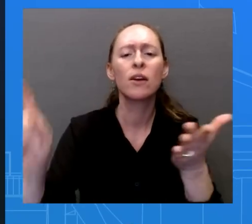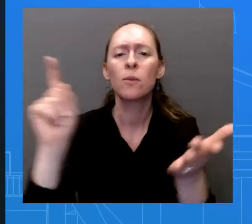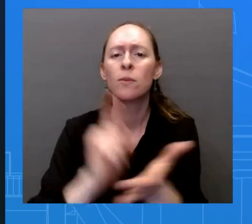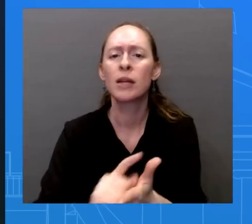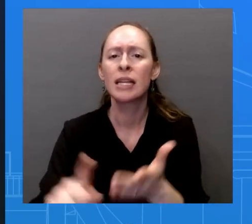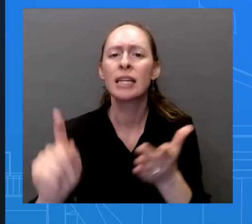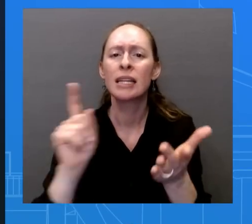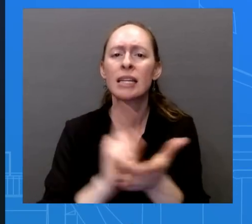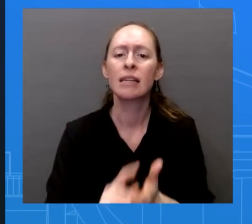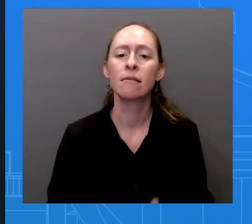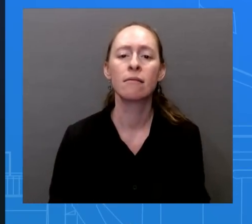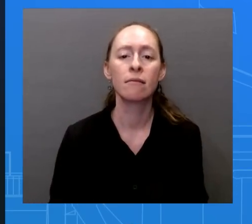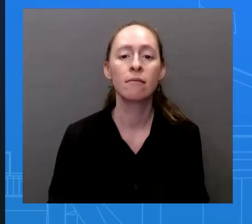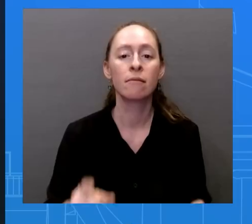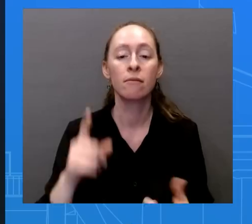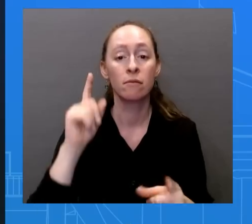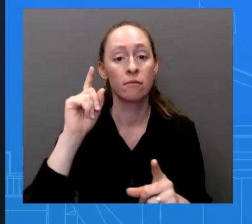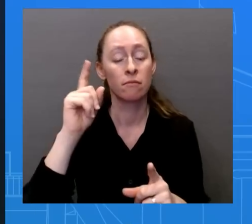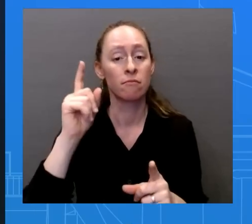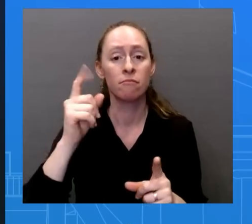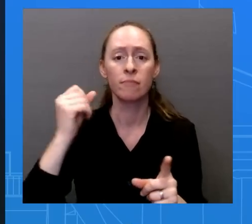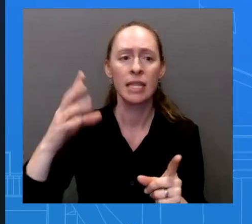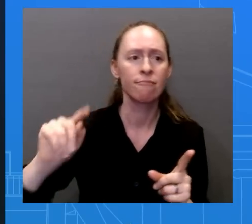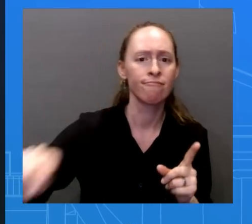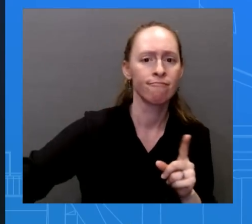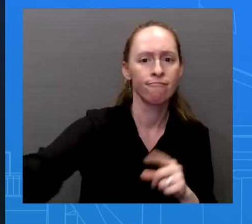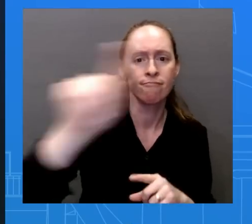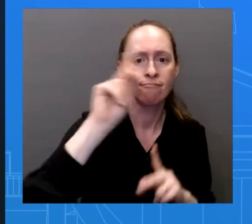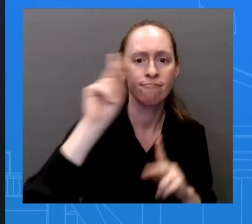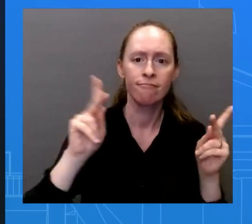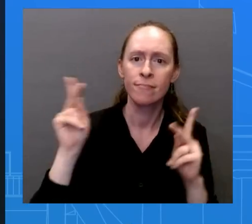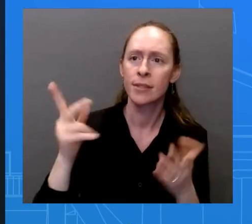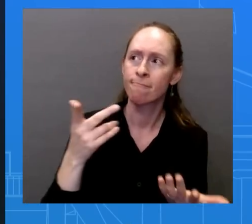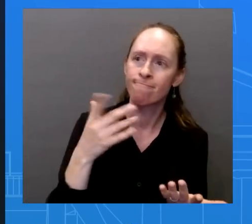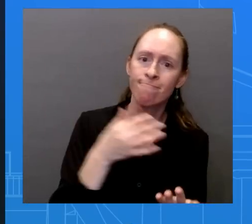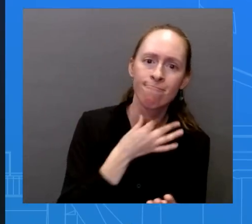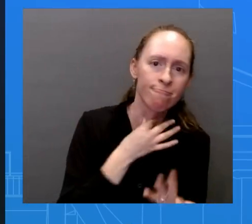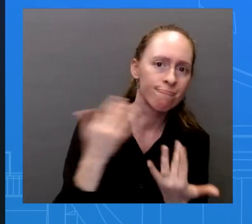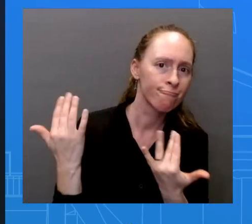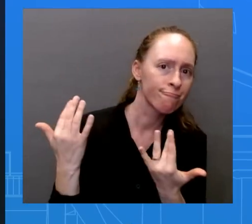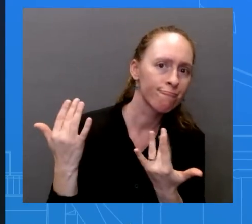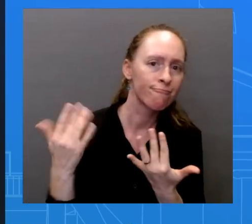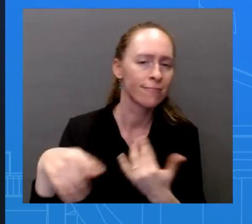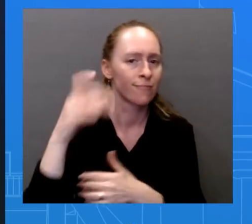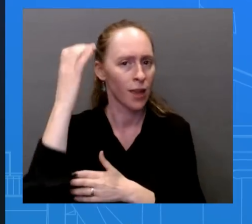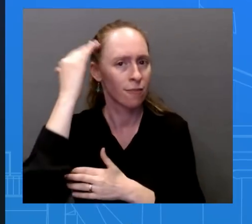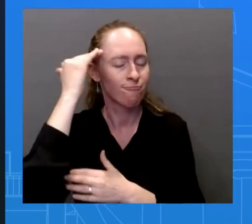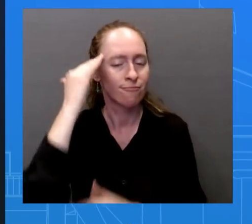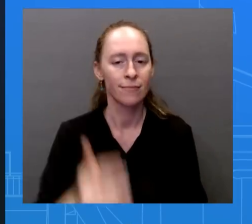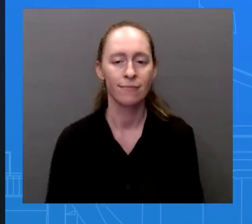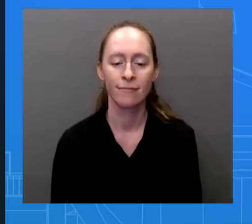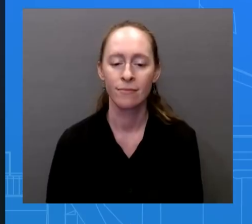Go ahead. The Press: Yeah, thanks, Karine. So, the International Monetary Fund -- Ms. Jean-Pierre: Oh. The Press: Yeah, the fund director --